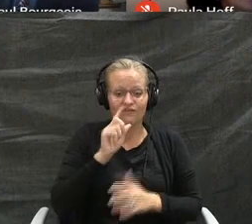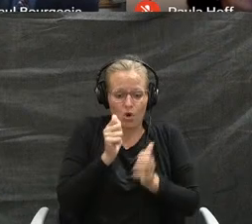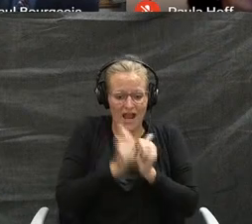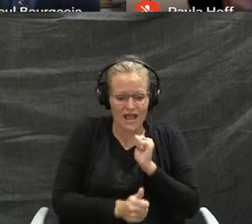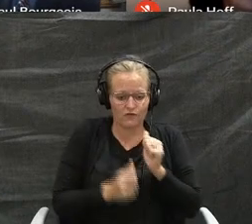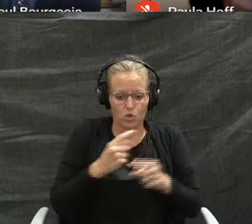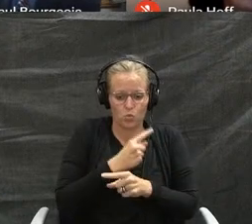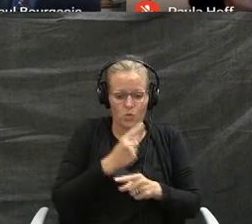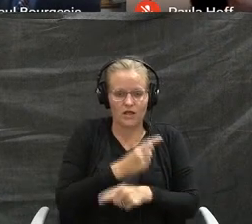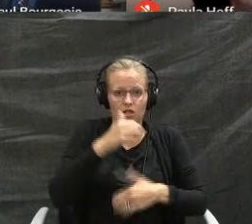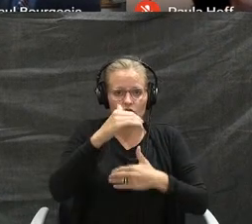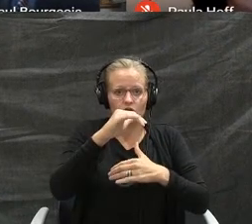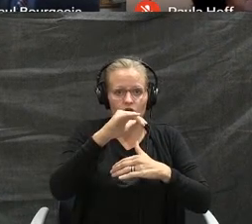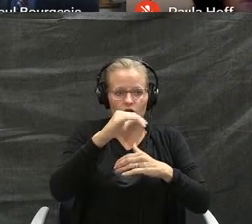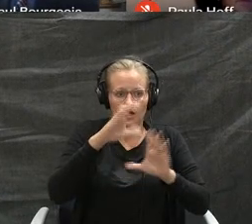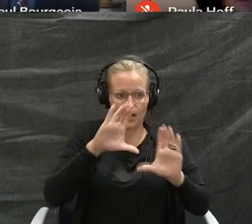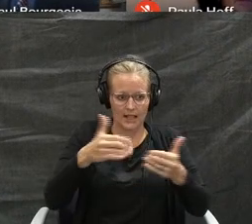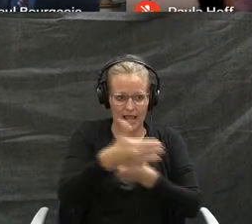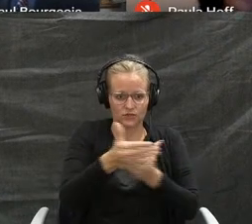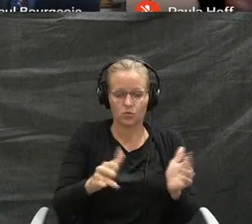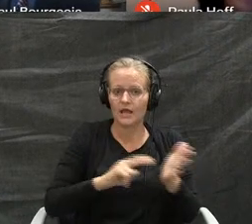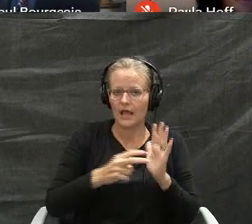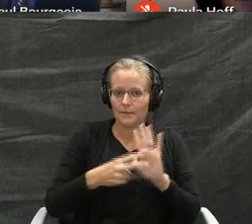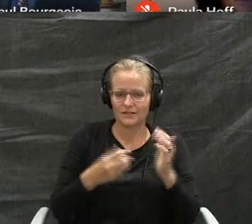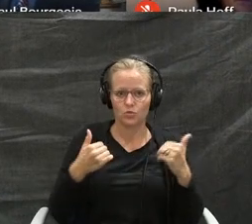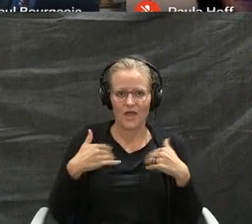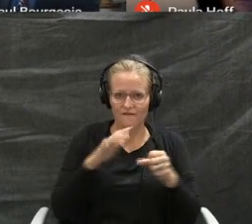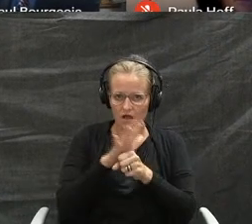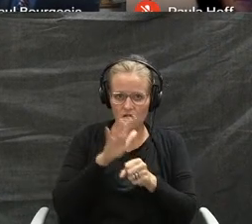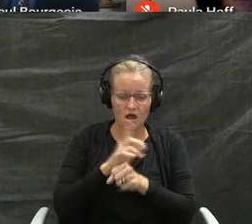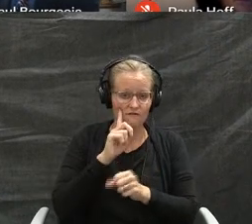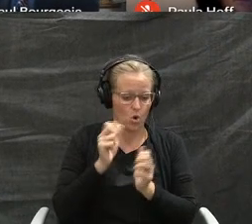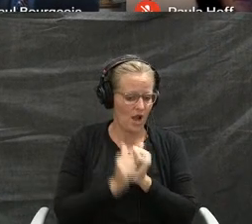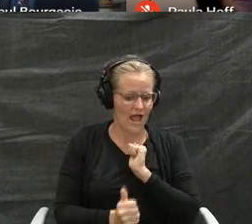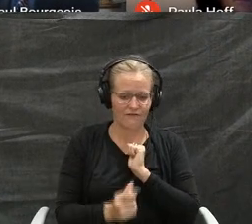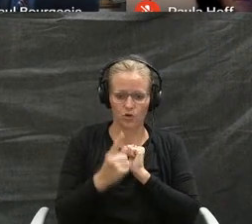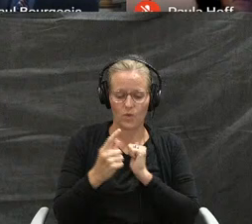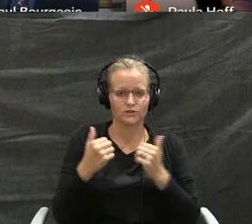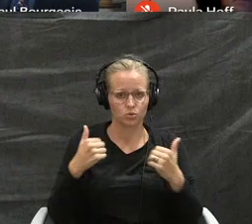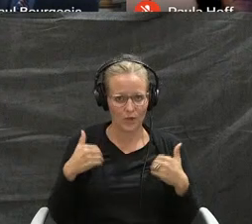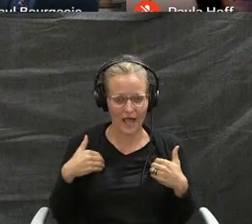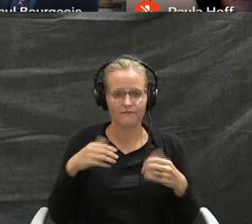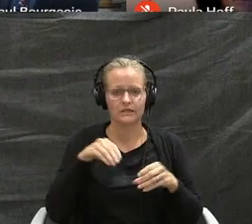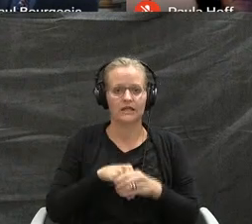we should be able to get everybody. Up to snuff with that in actually what we were trying